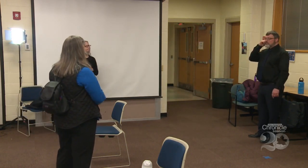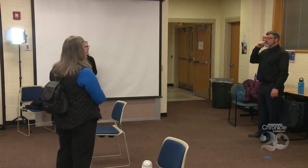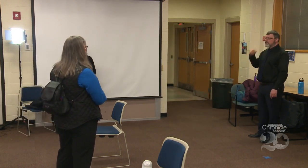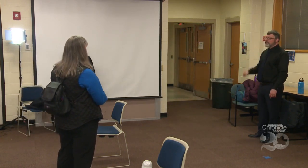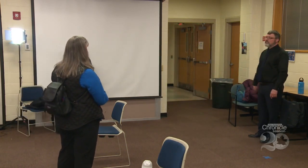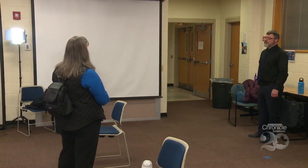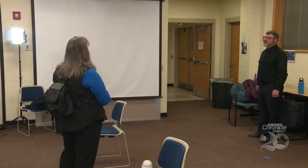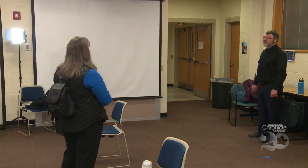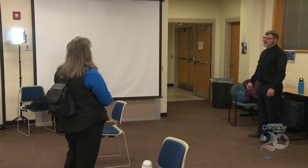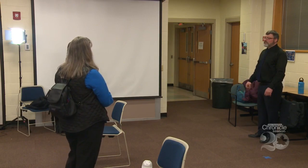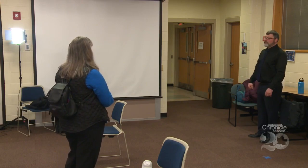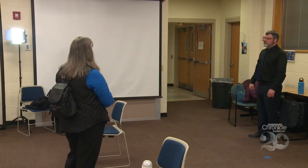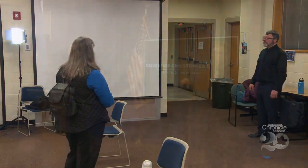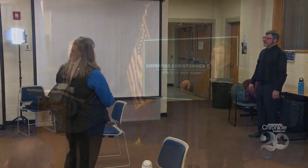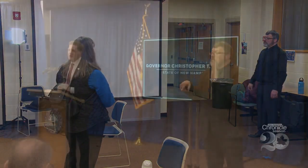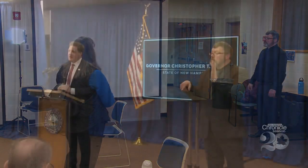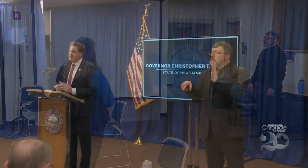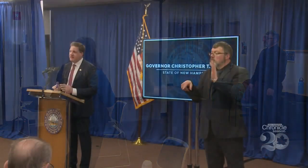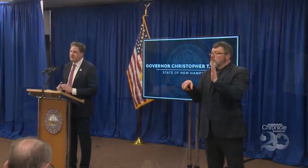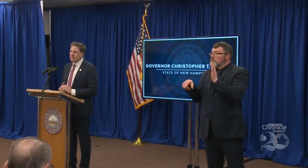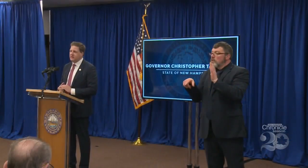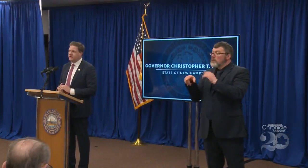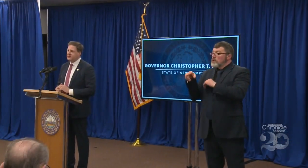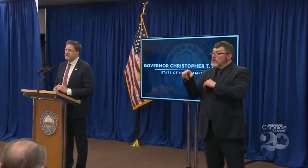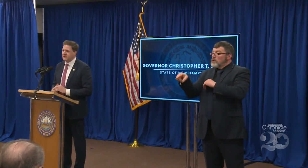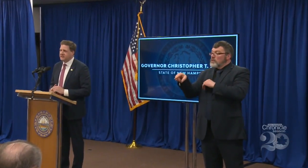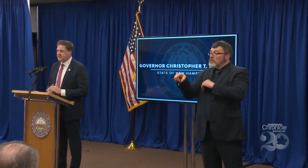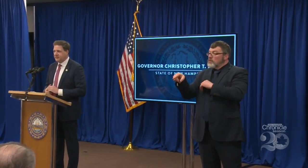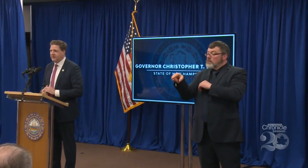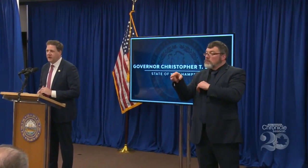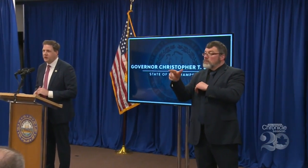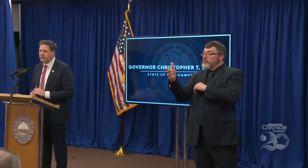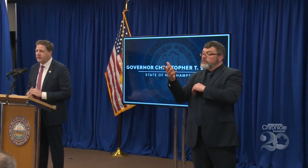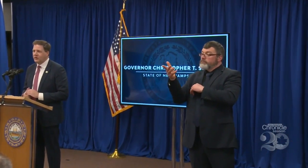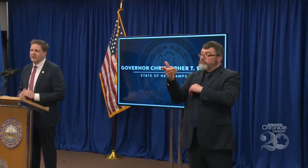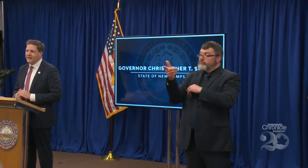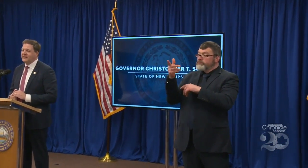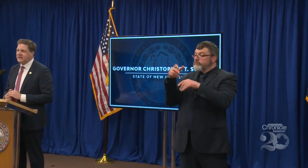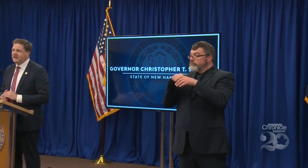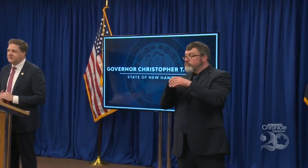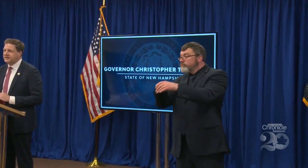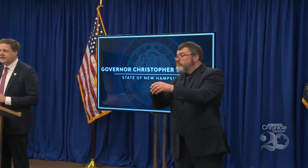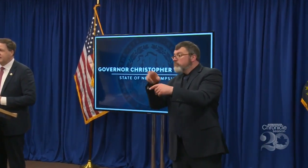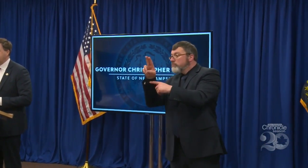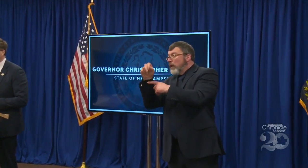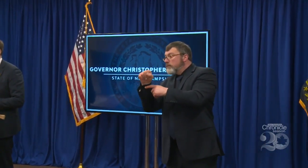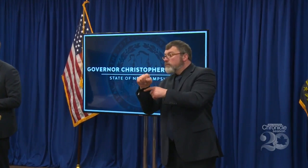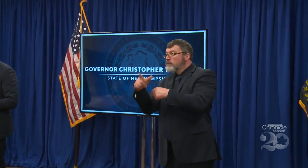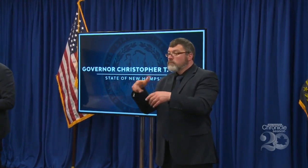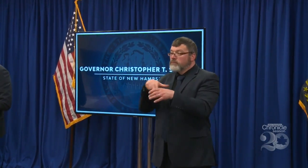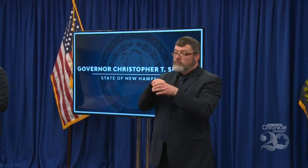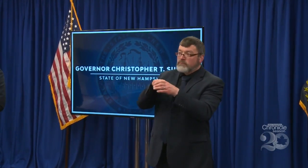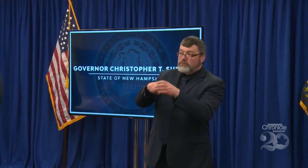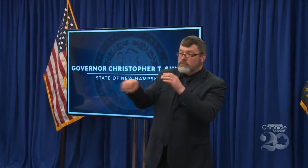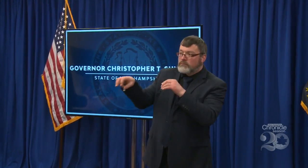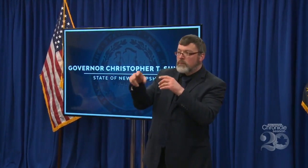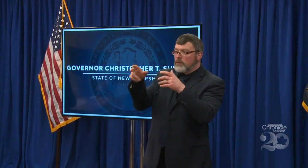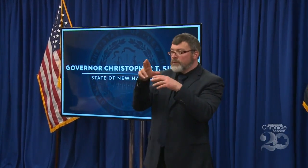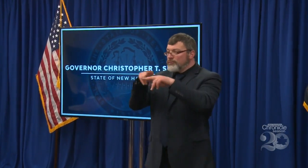INTERPRETING LIVE BROADCASTS IS A FIRST FOR ALL THREE, WHO NOW MAKE UP THE GOVERNOR’S MAIN TEAM.